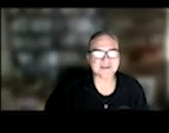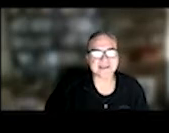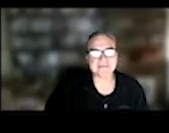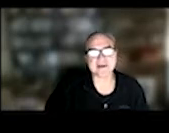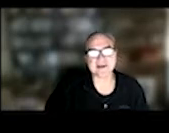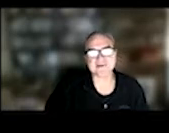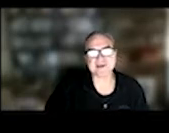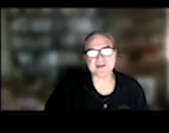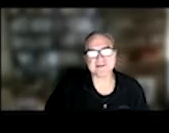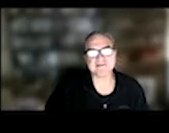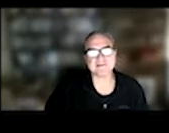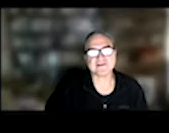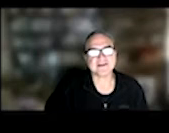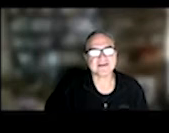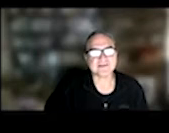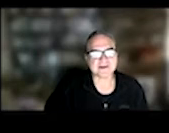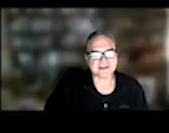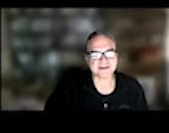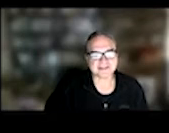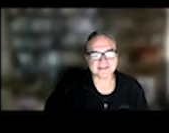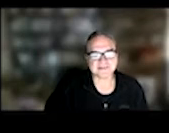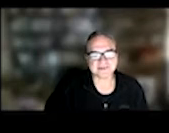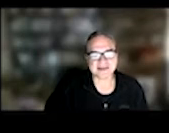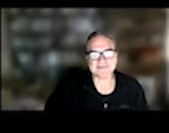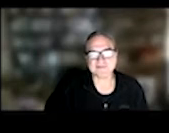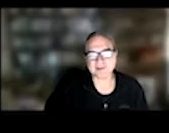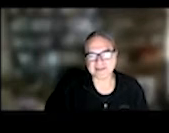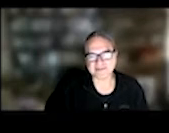something to keep in mind when we're talking about elder American Indians that we have different ways